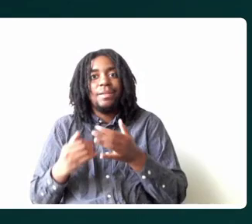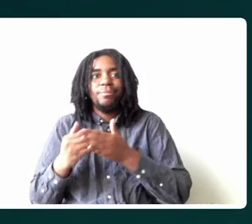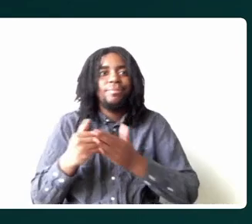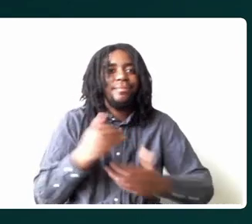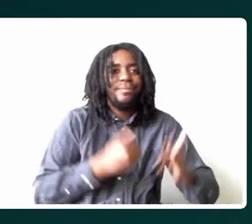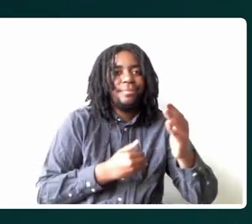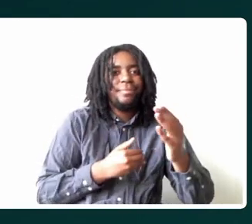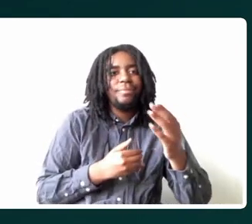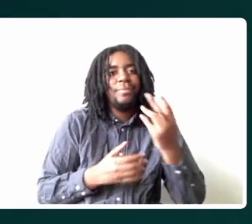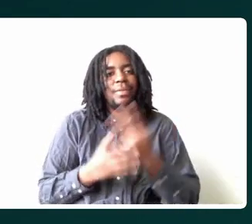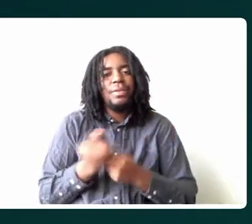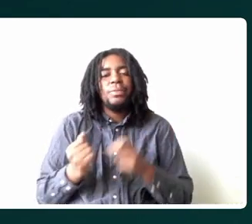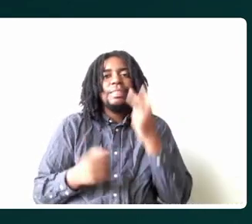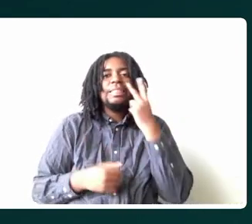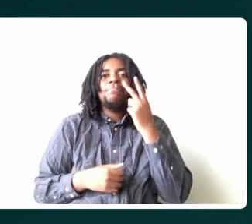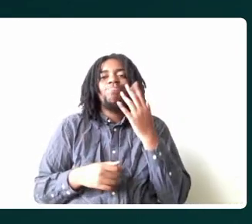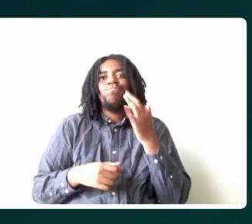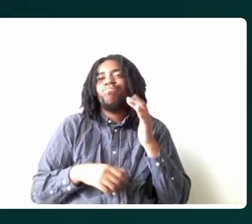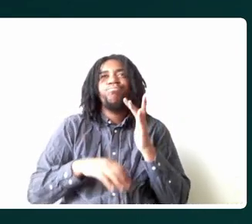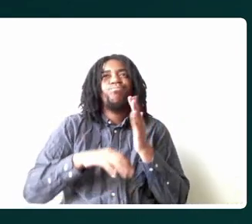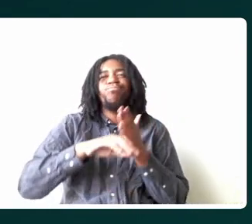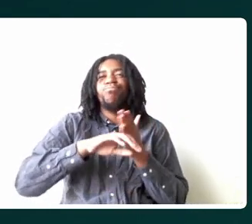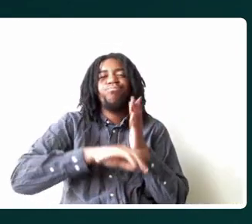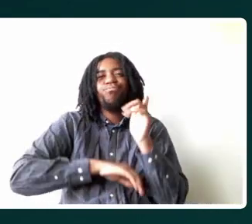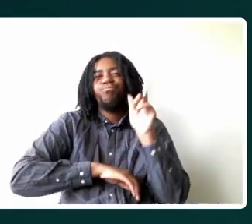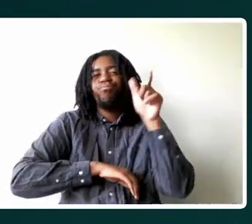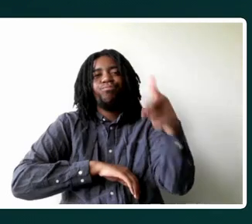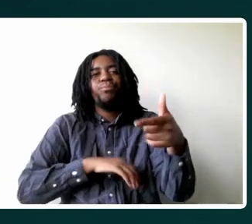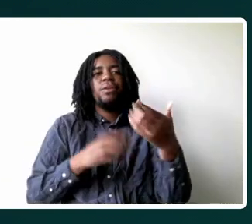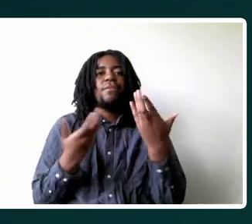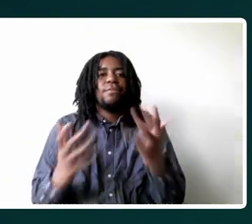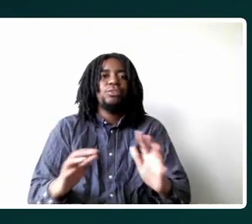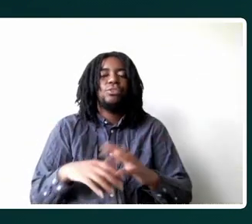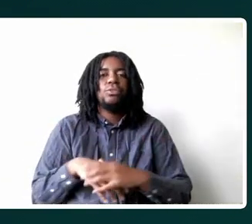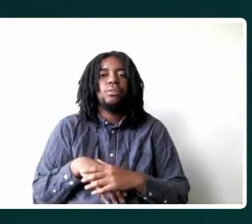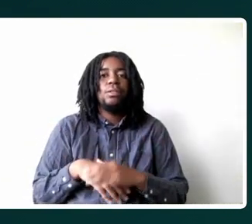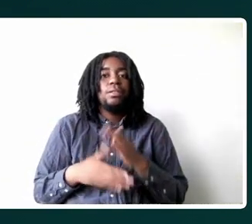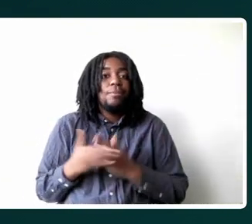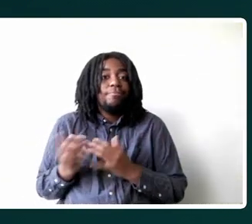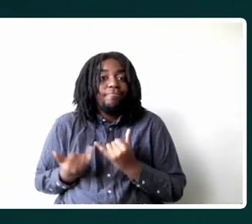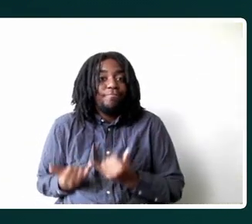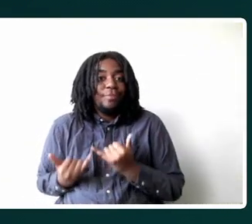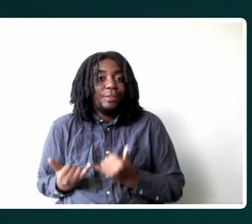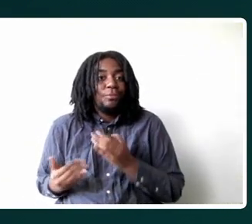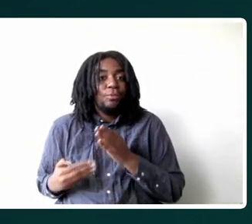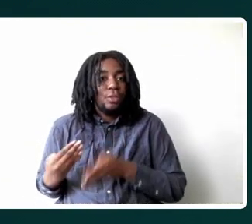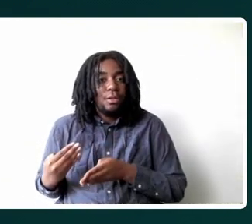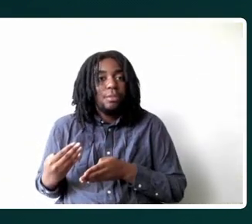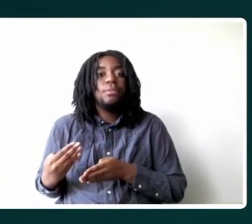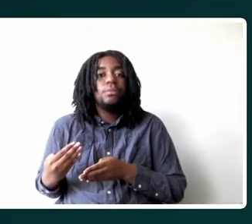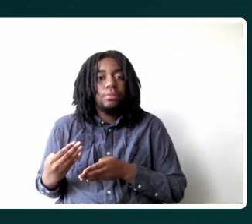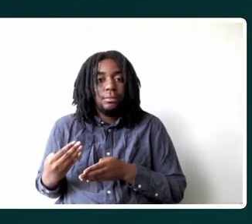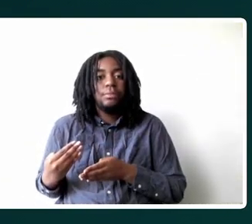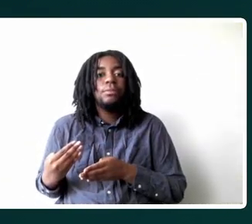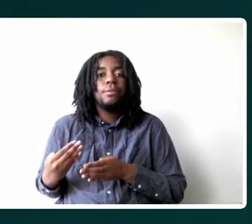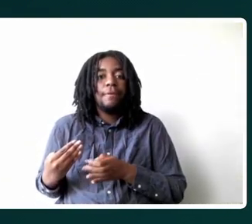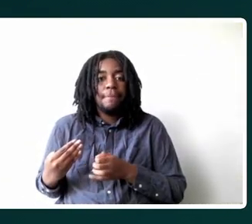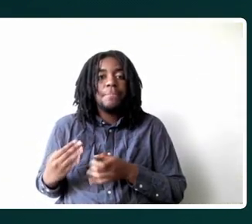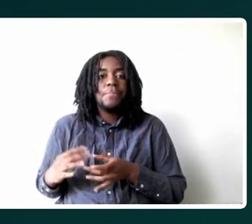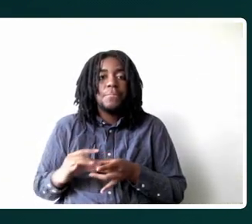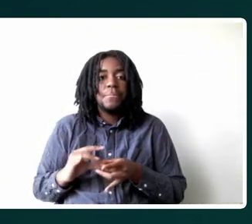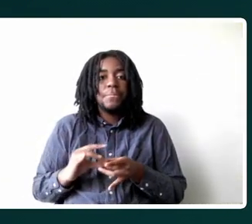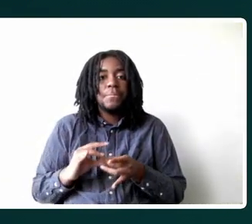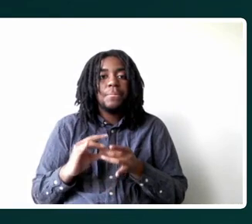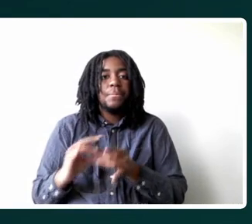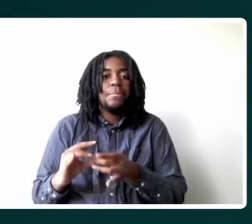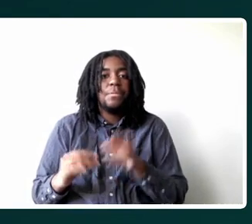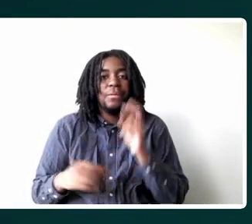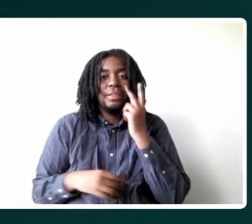ends. Some of the immediate results and outcomes we see is most of the participants shared that